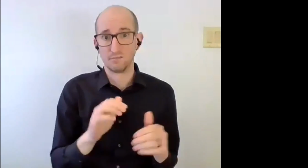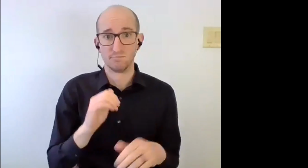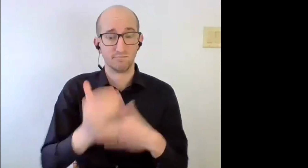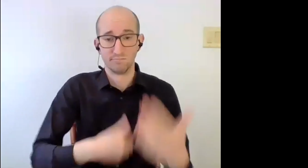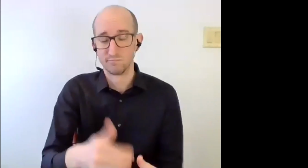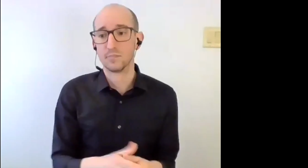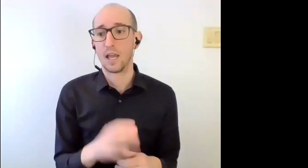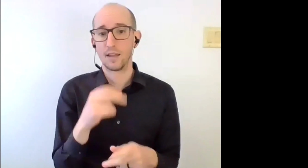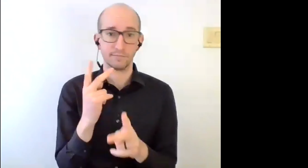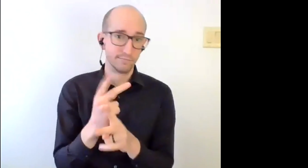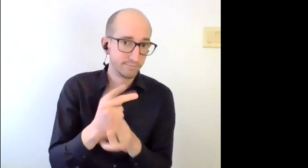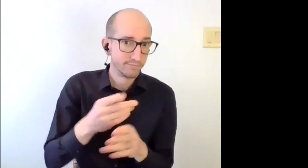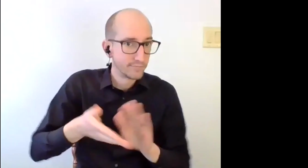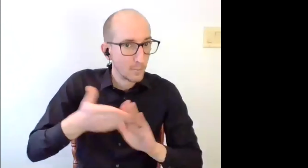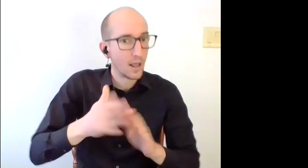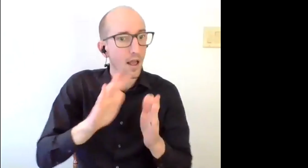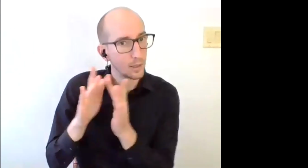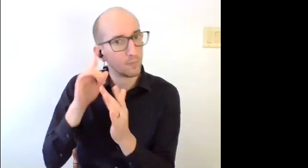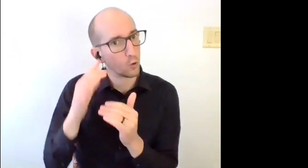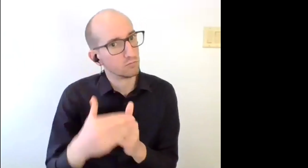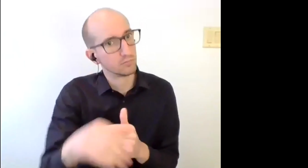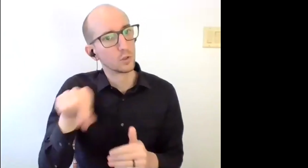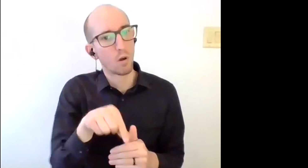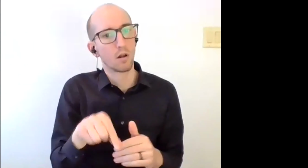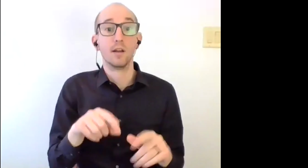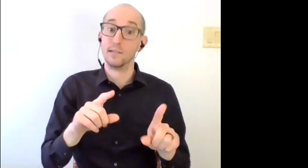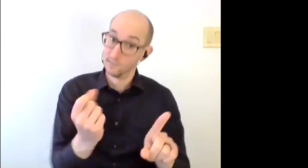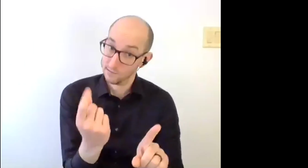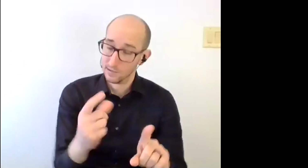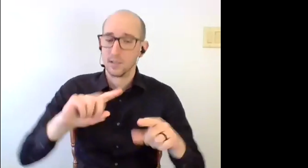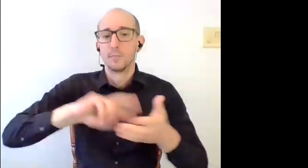week of April 6. We guess we would continue to do that and